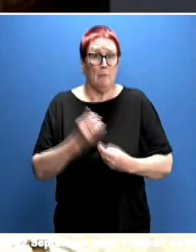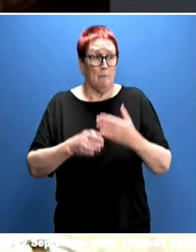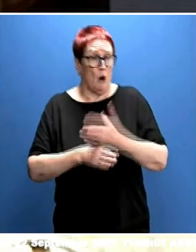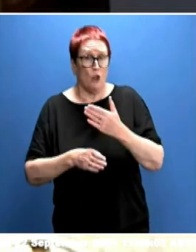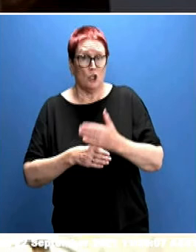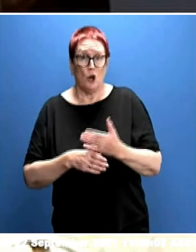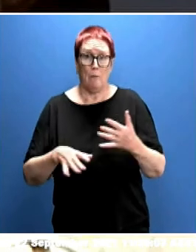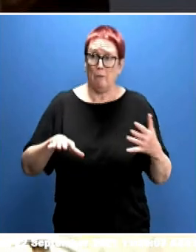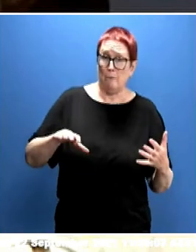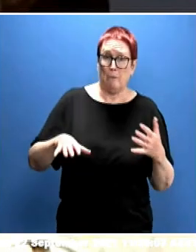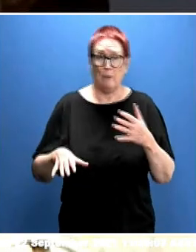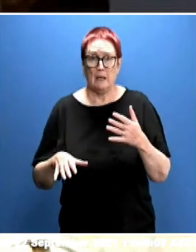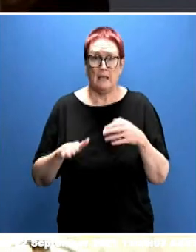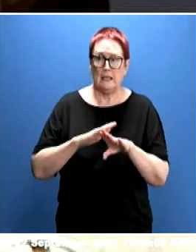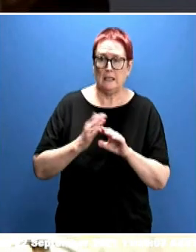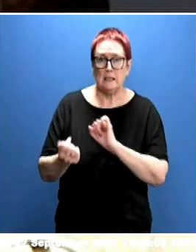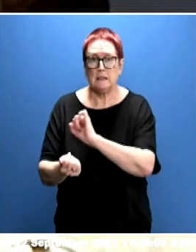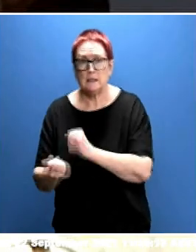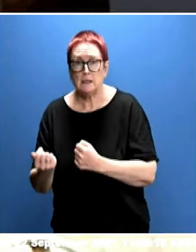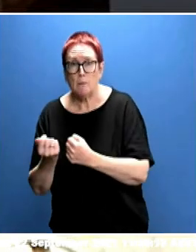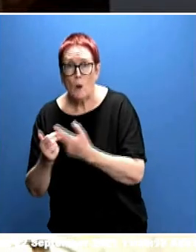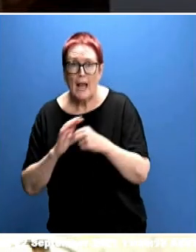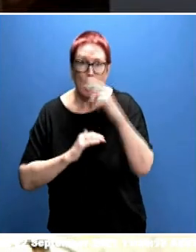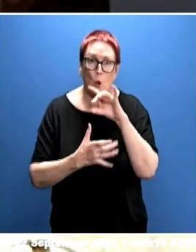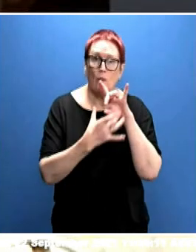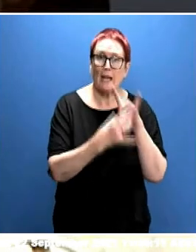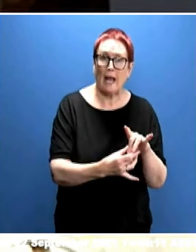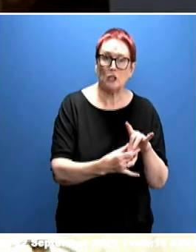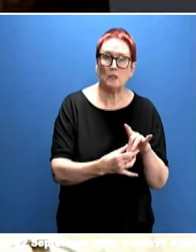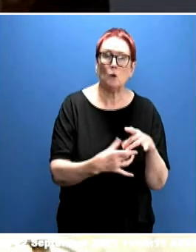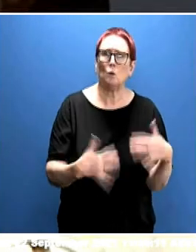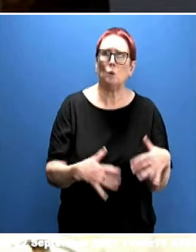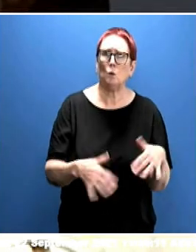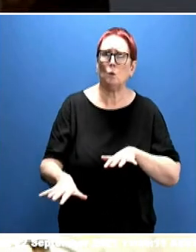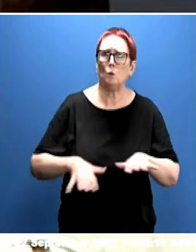in the bail support and the Youth Engagement Program, we provide